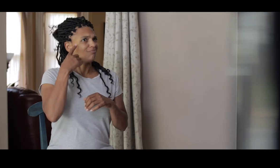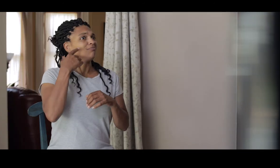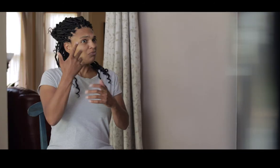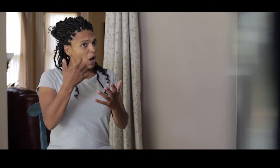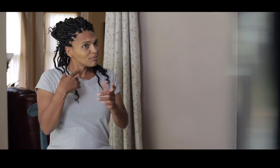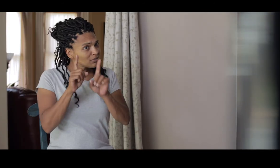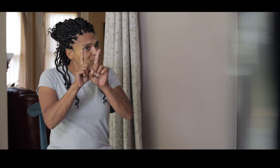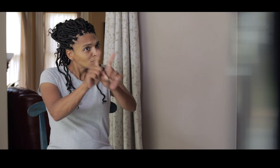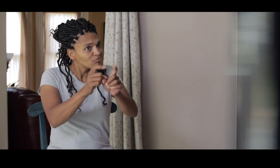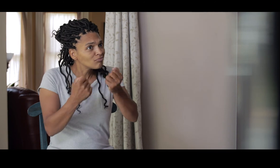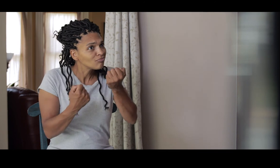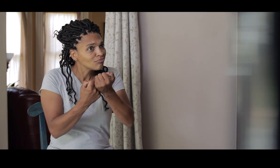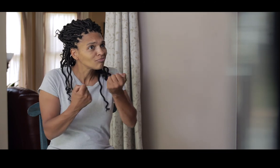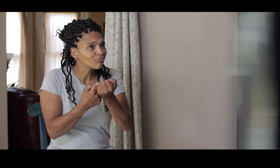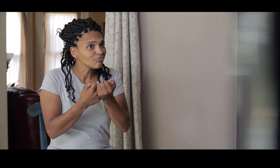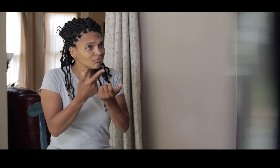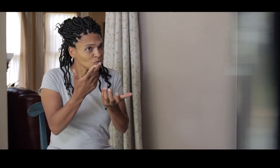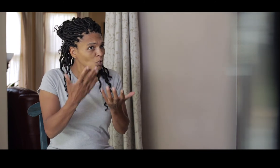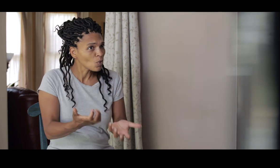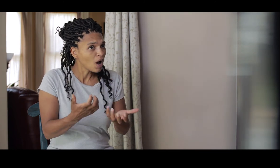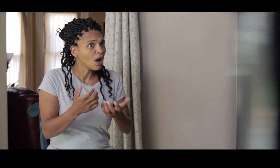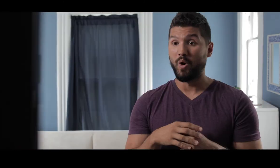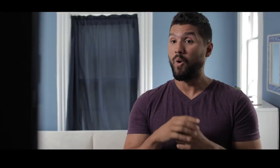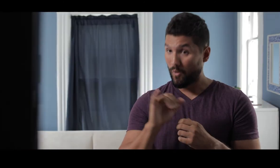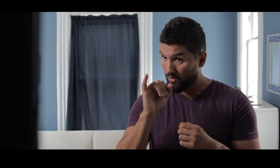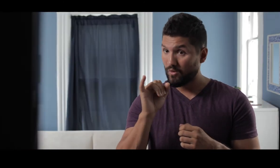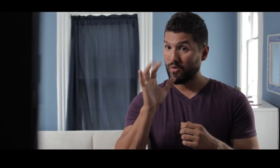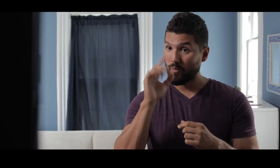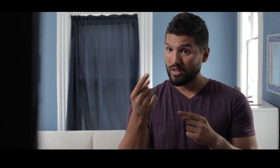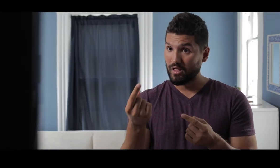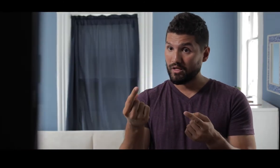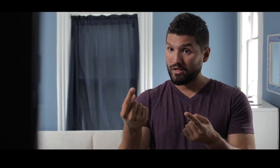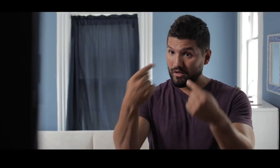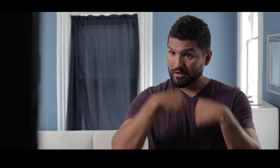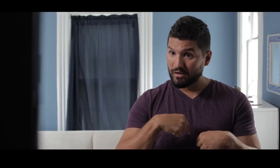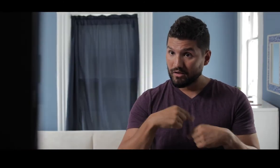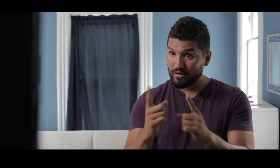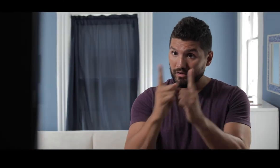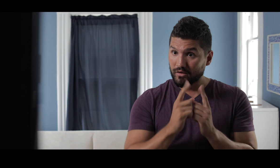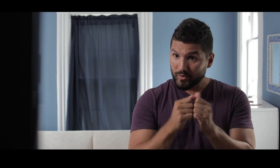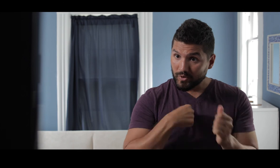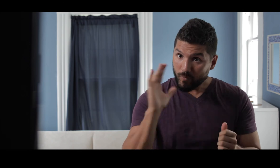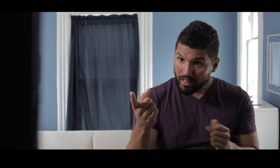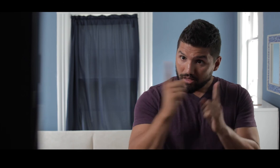Oh, and do you want me to go with you? Oh… really? You would do that? You’d come with me?